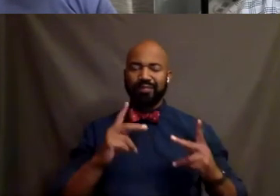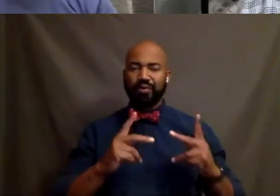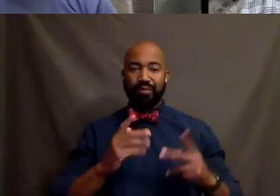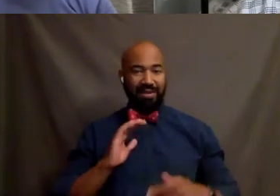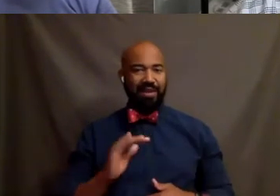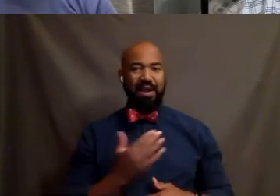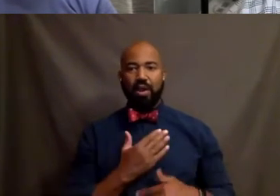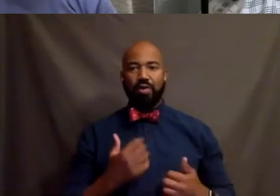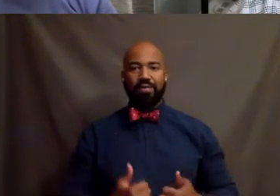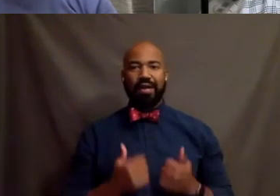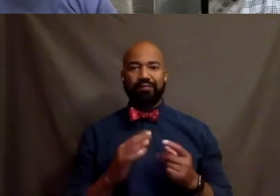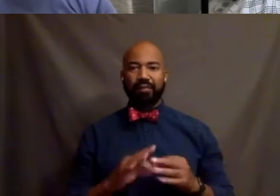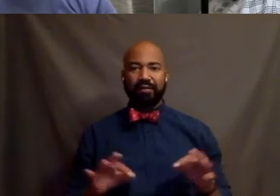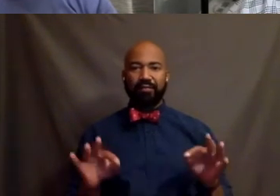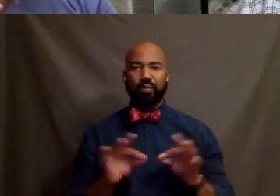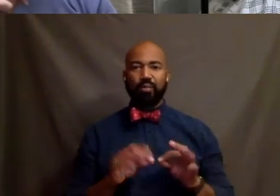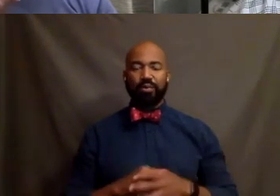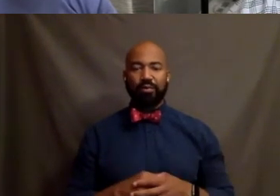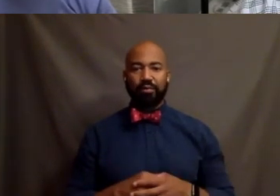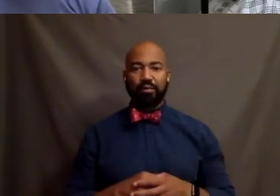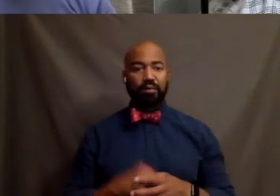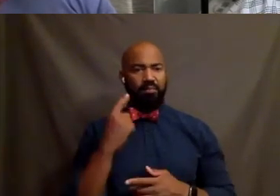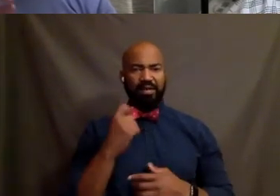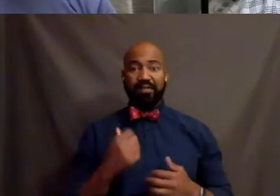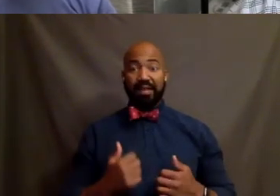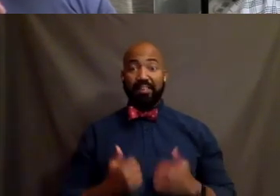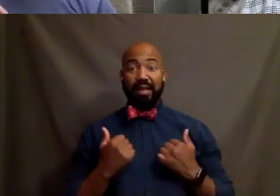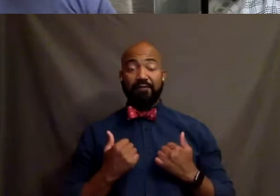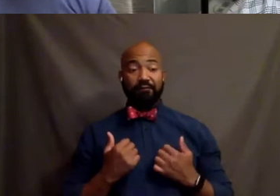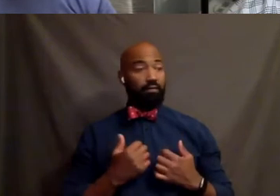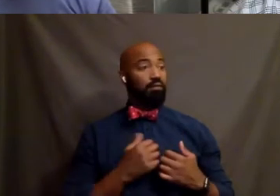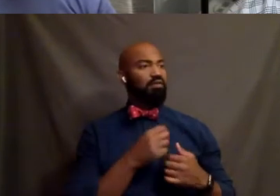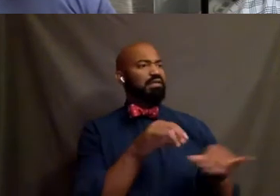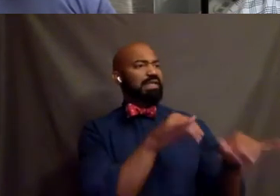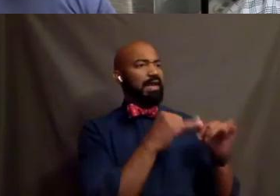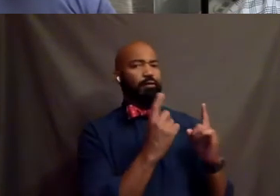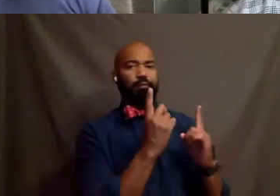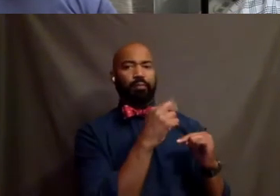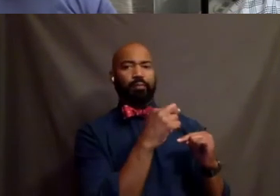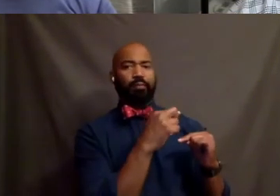into a little square box doesn't mean anything. It just means that it doesn't fit into a little square box.